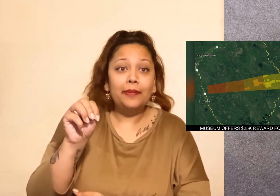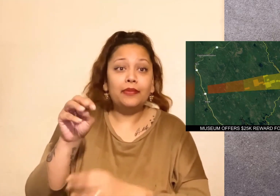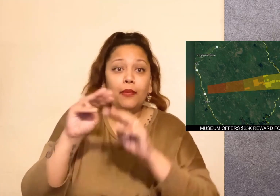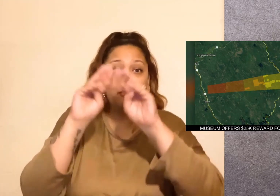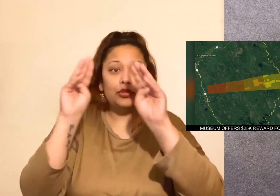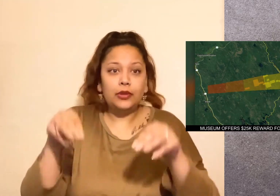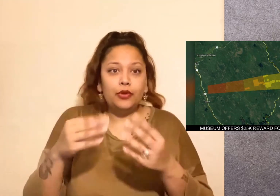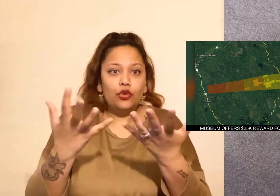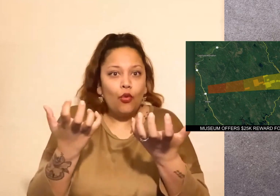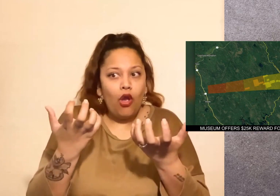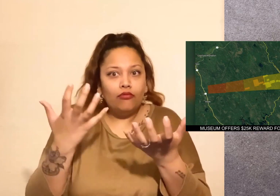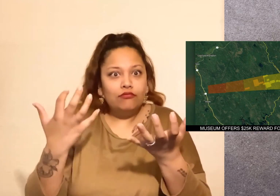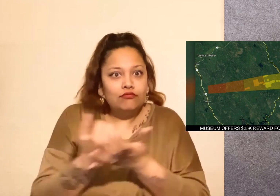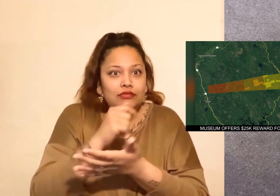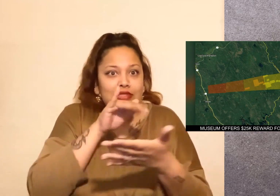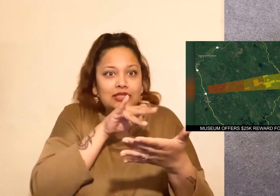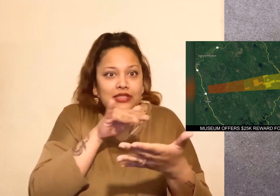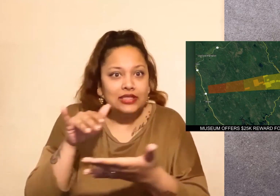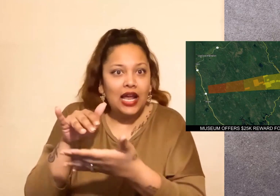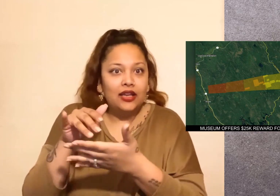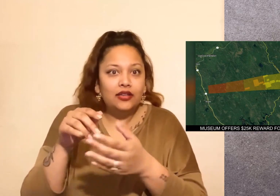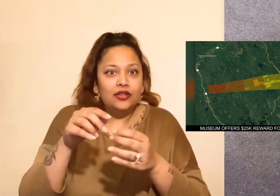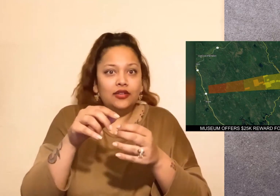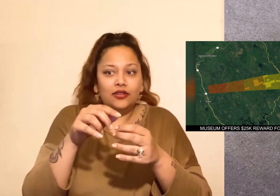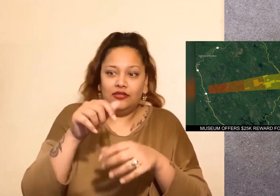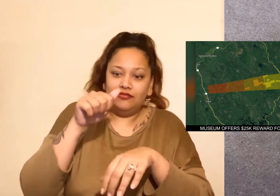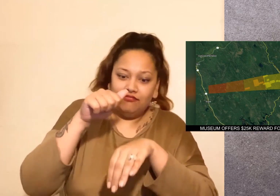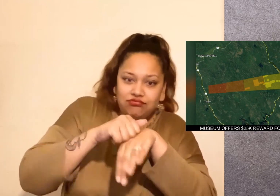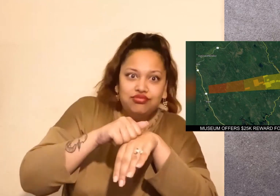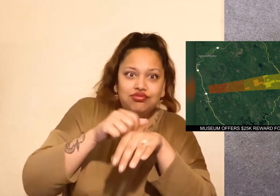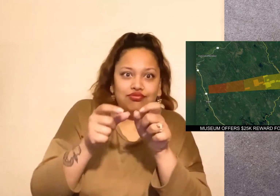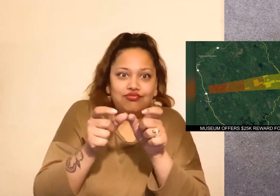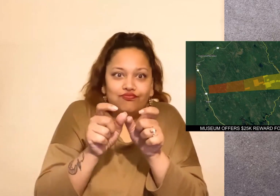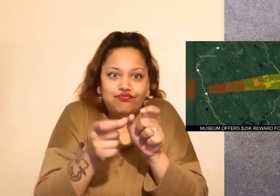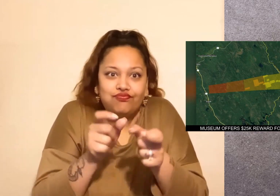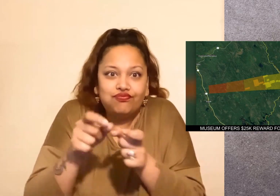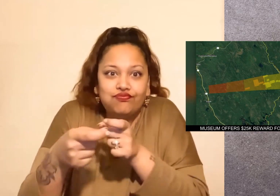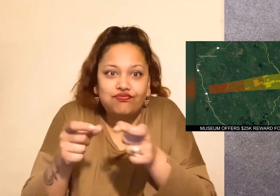the Maine Mineral and Gem Museum wants to study fragments